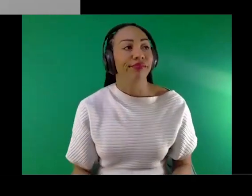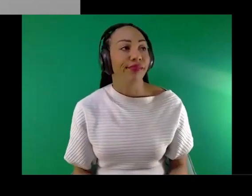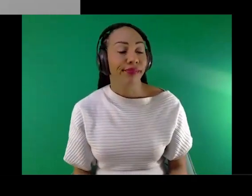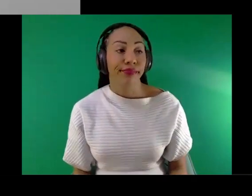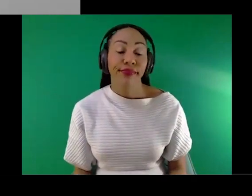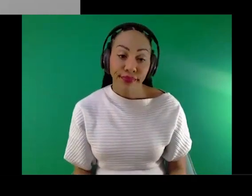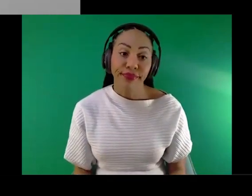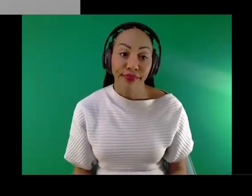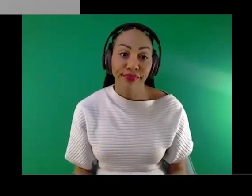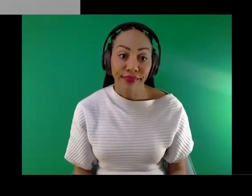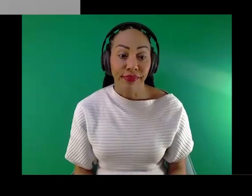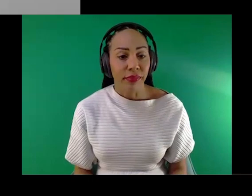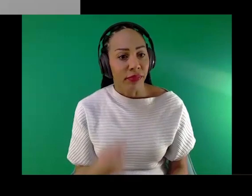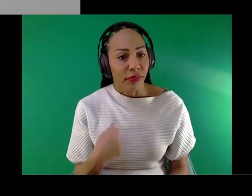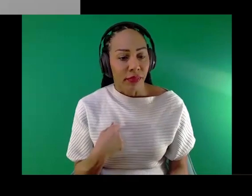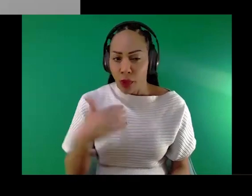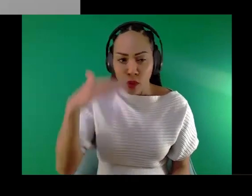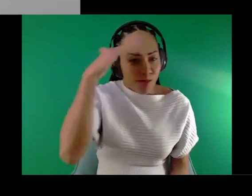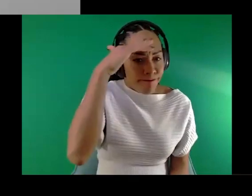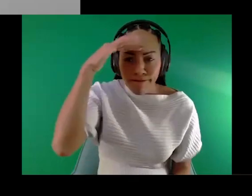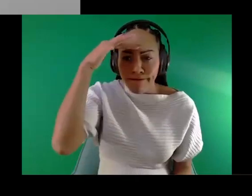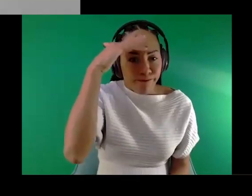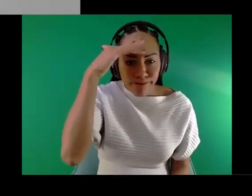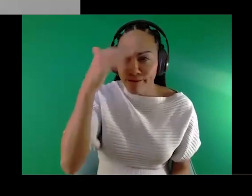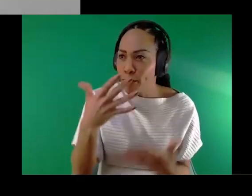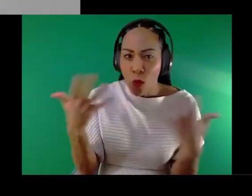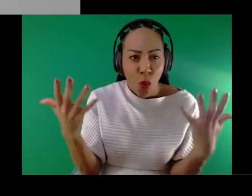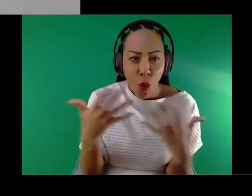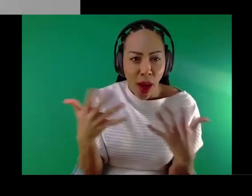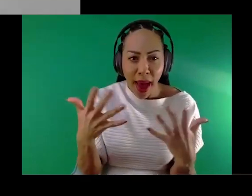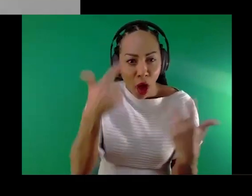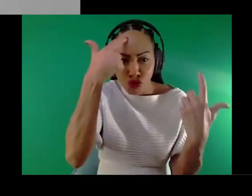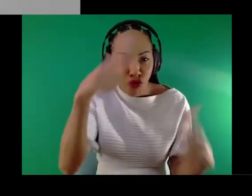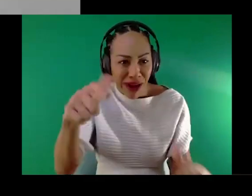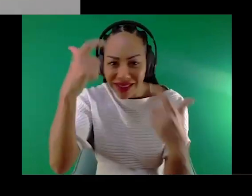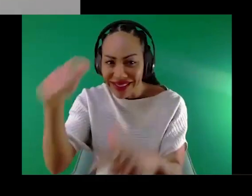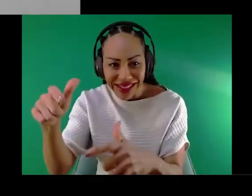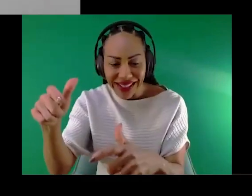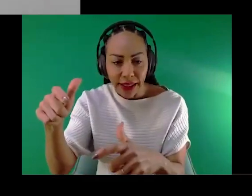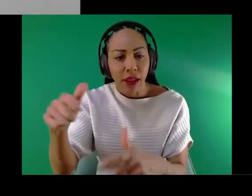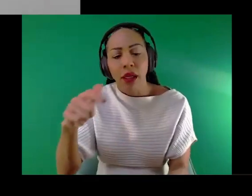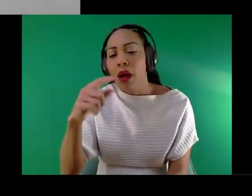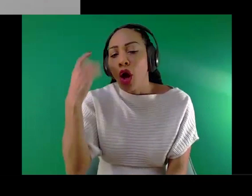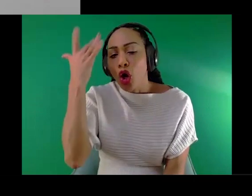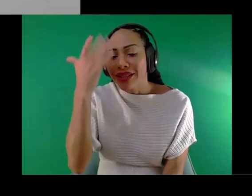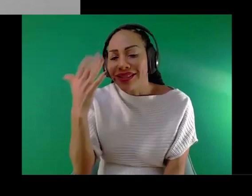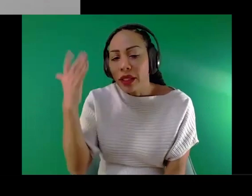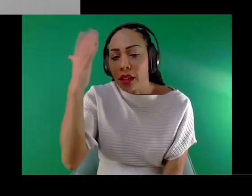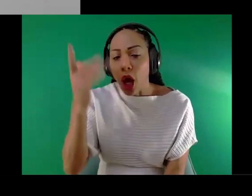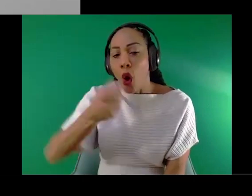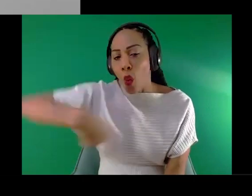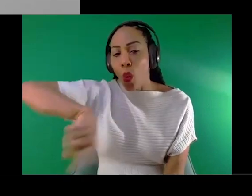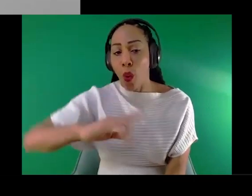for possible residencies in Italy please consider that we provided a sort of mapping a map of all